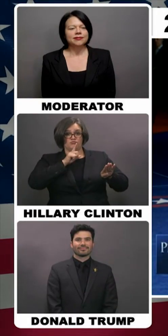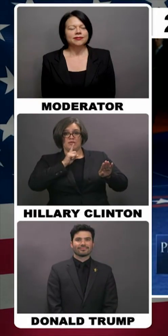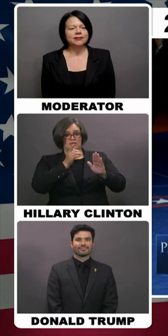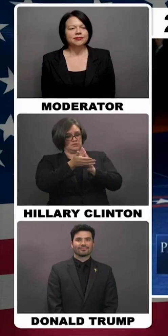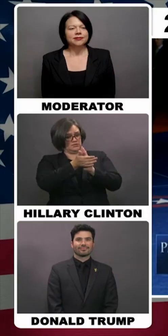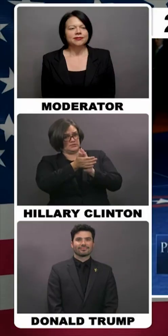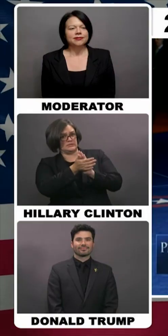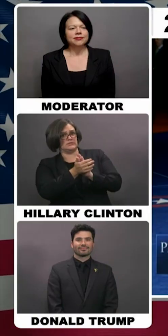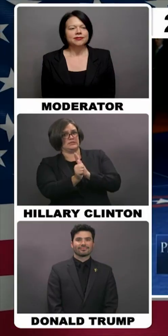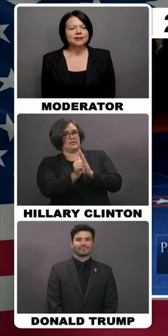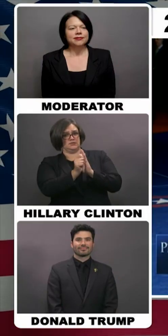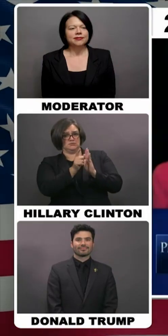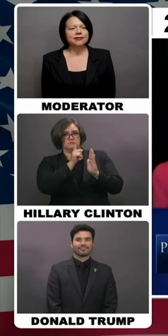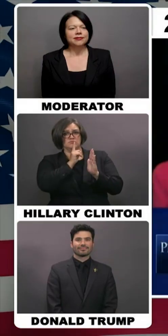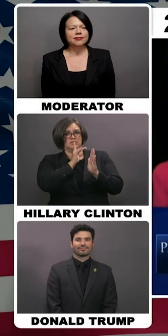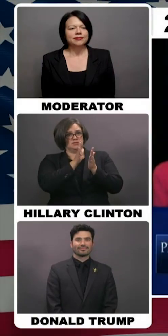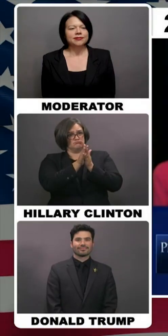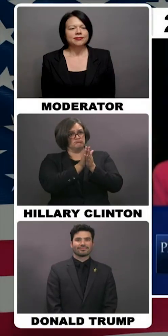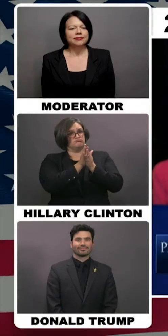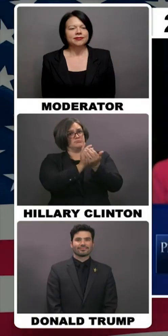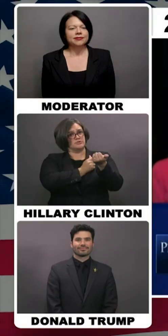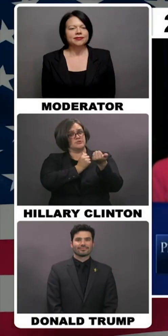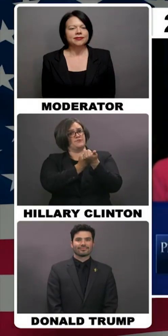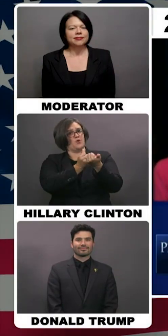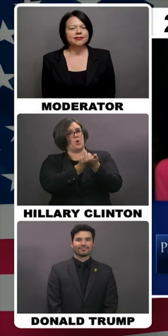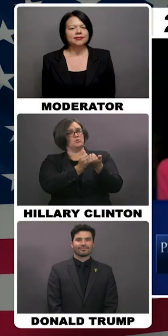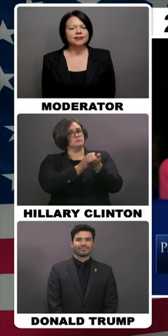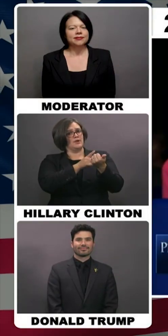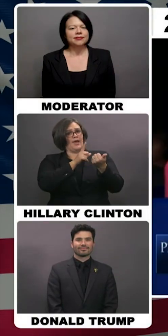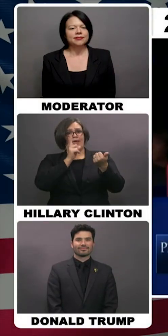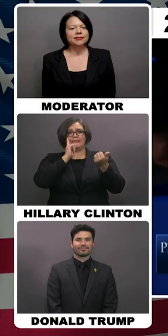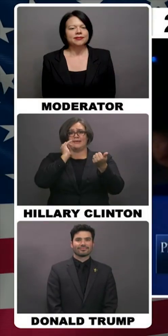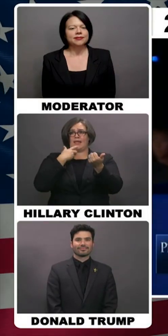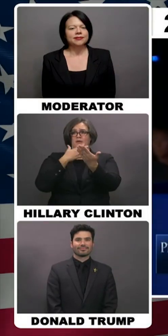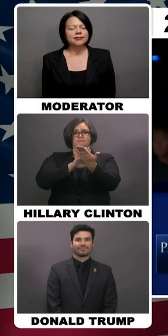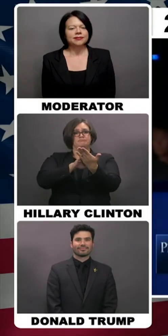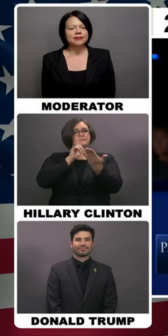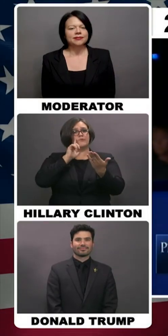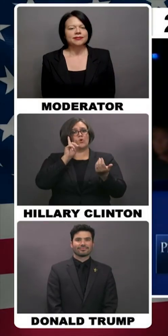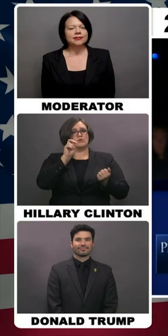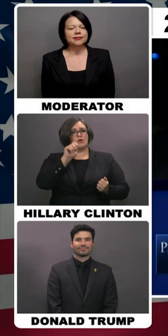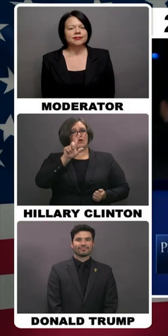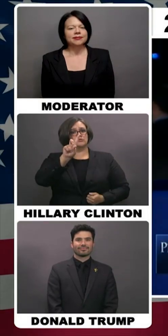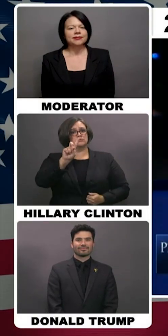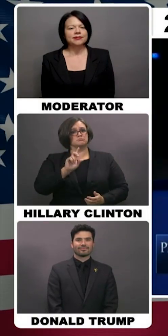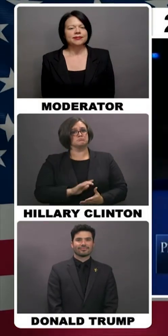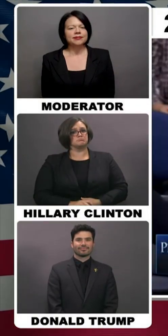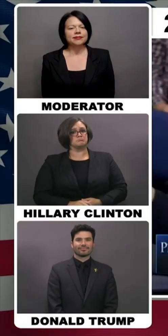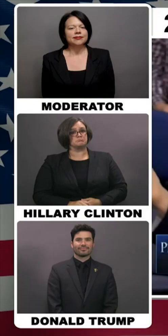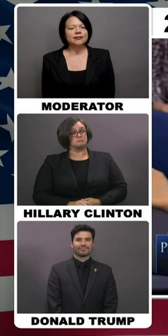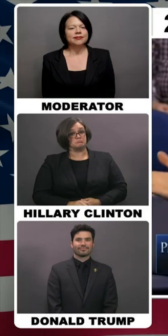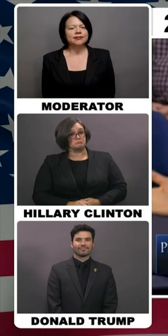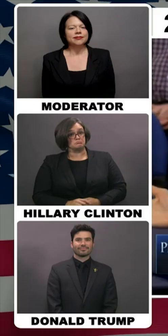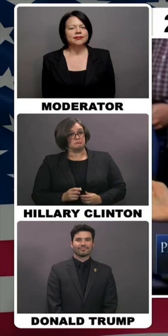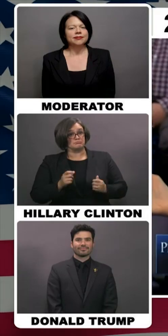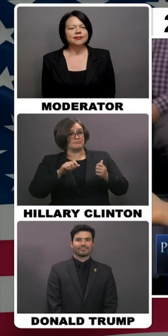and devoted, and I think that says a lot about Donald. I don't agree with nearly anything else he says or does,